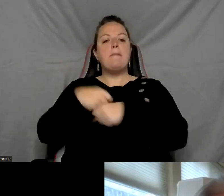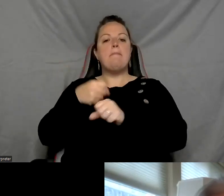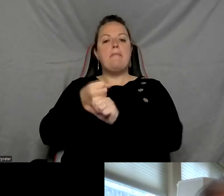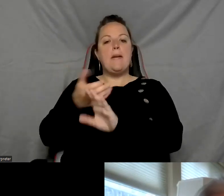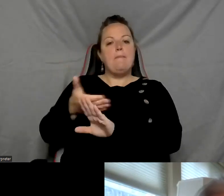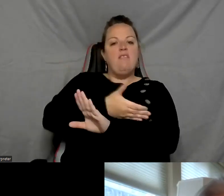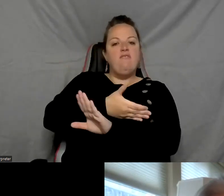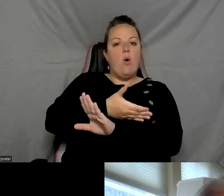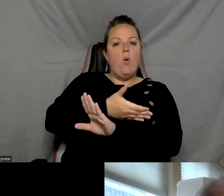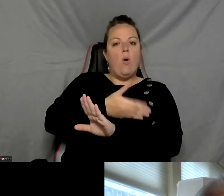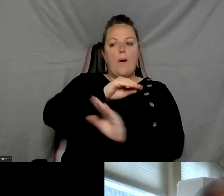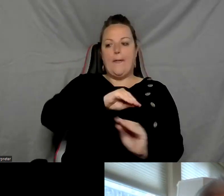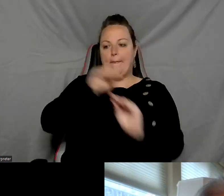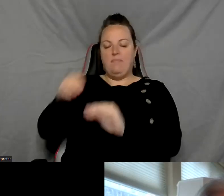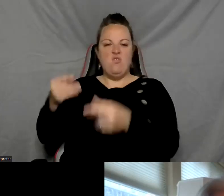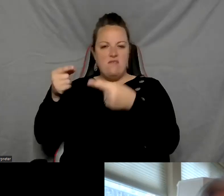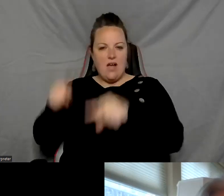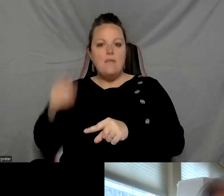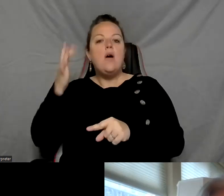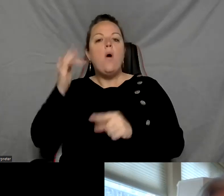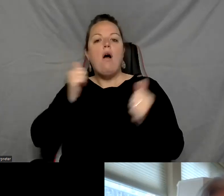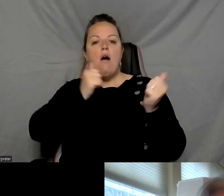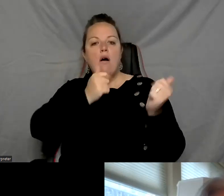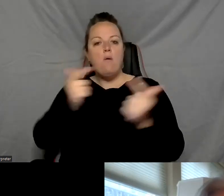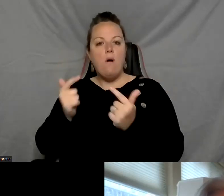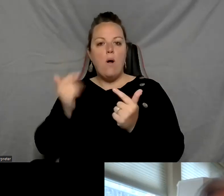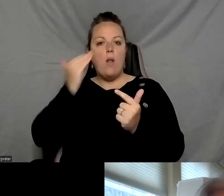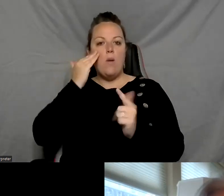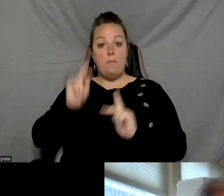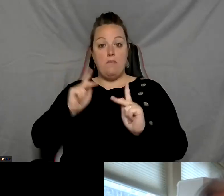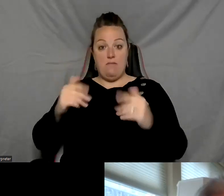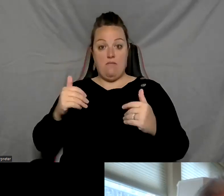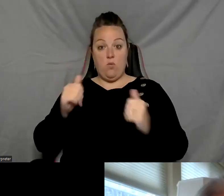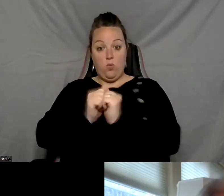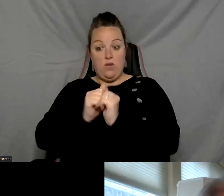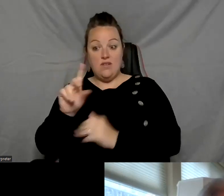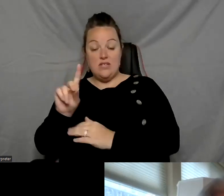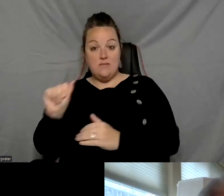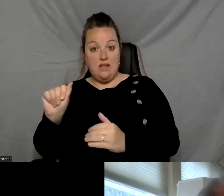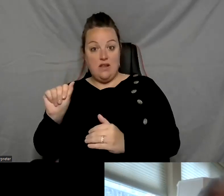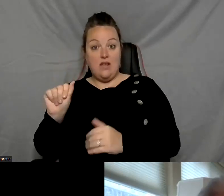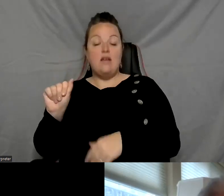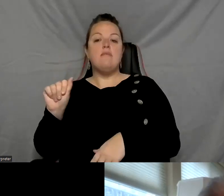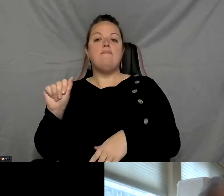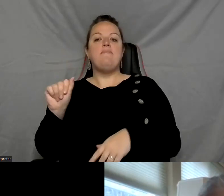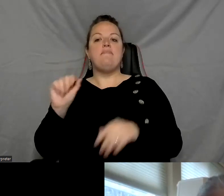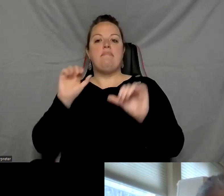so that everyone knows that people with disabilities can have whoever they want to come over to